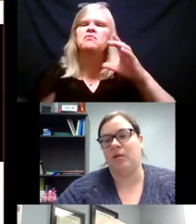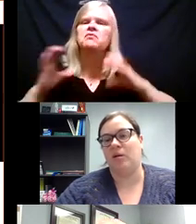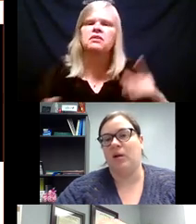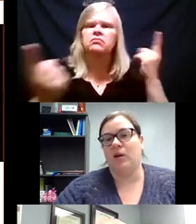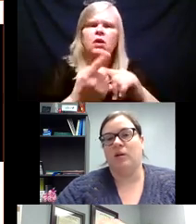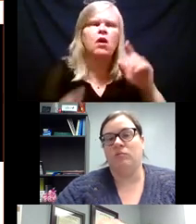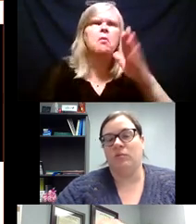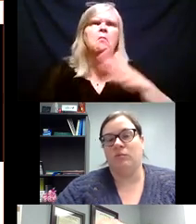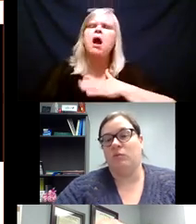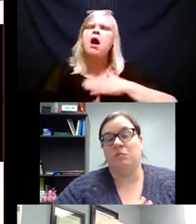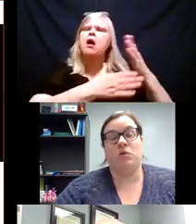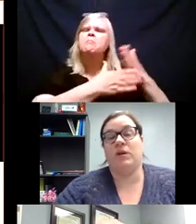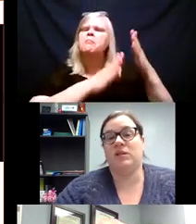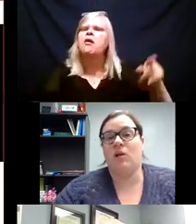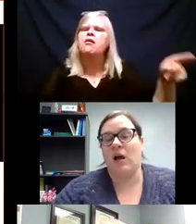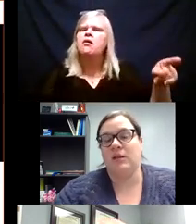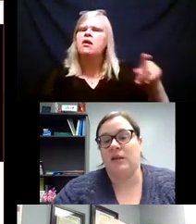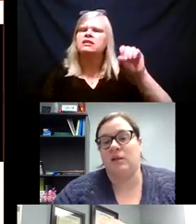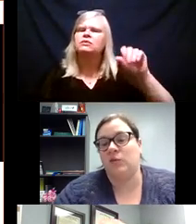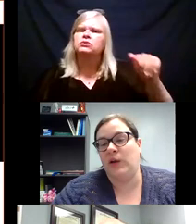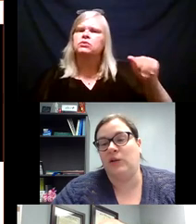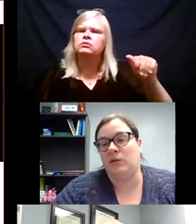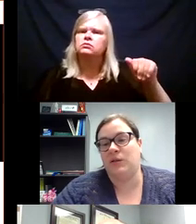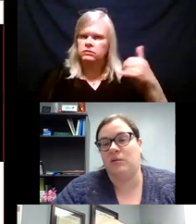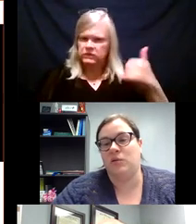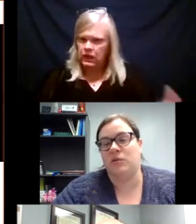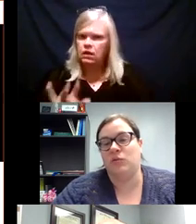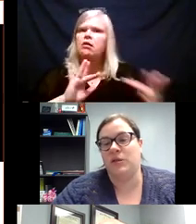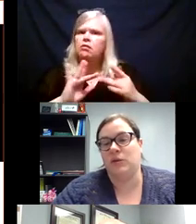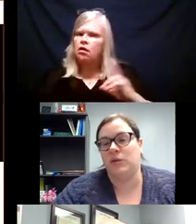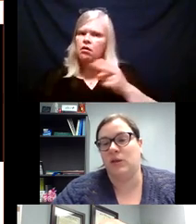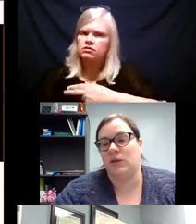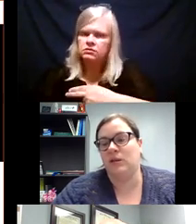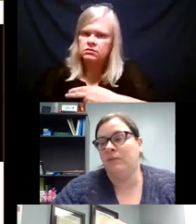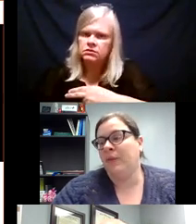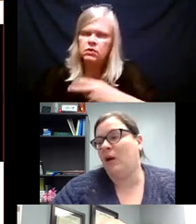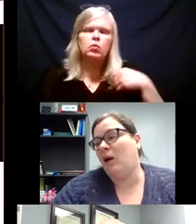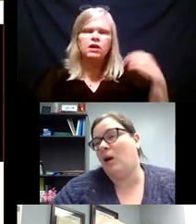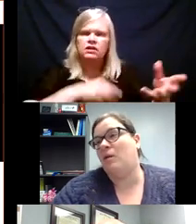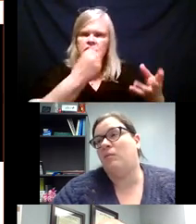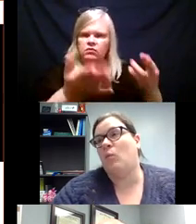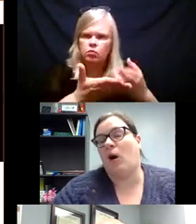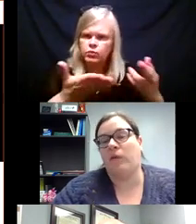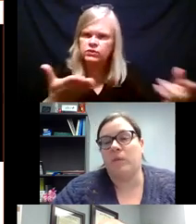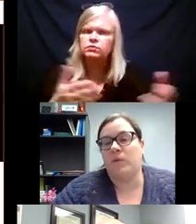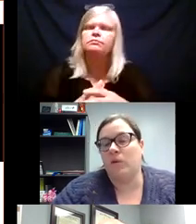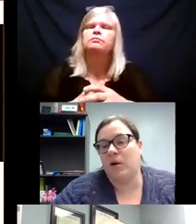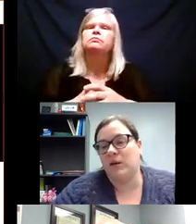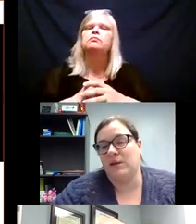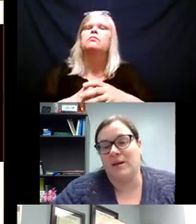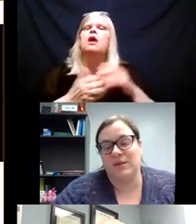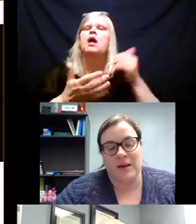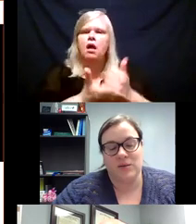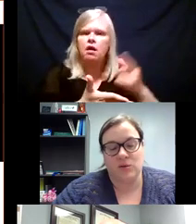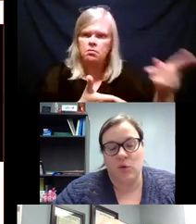PARTNER, YOU CAN STILL WALK THEM THROUGH THE PROCESS, ANSWER THE